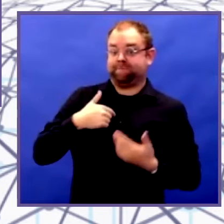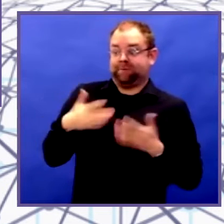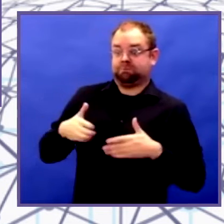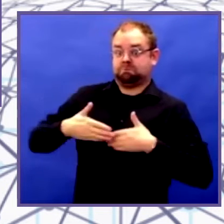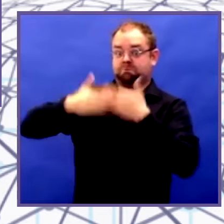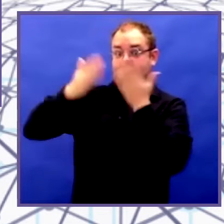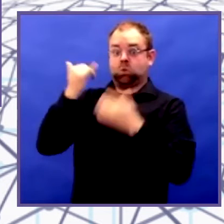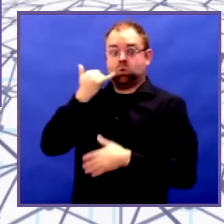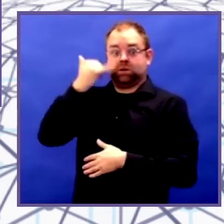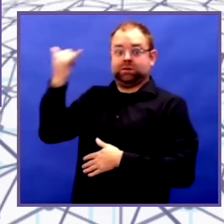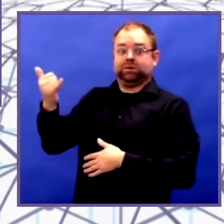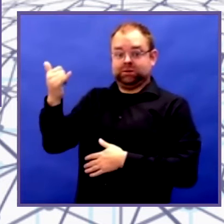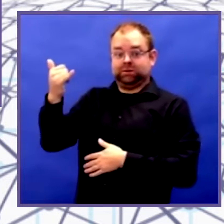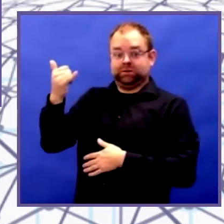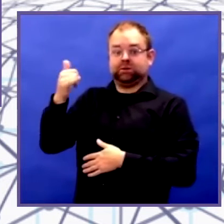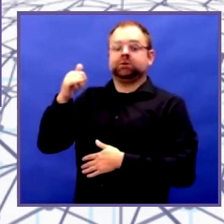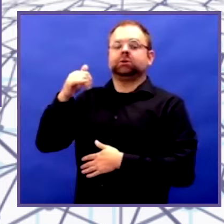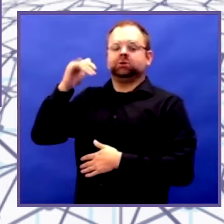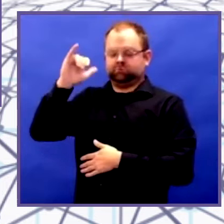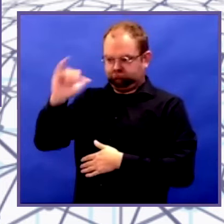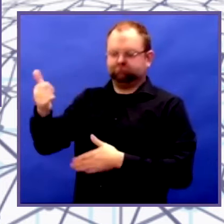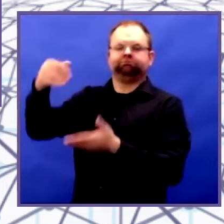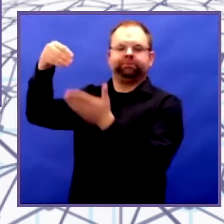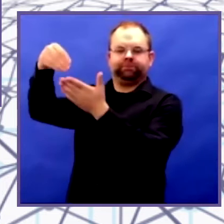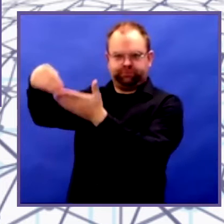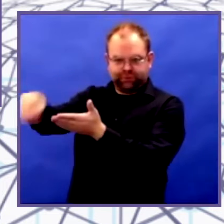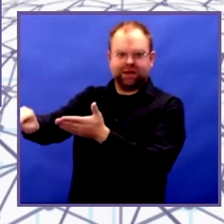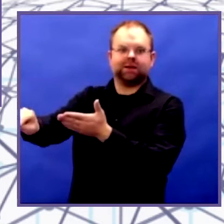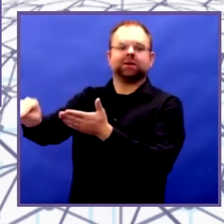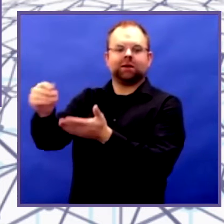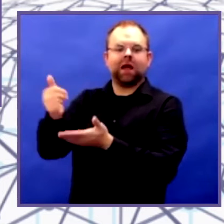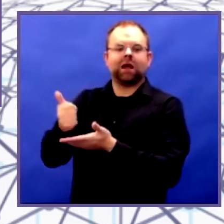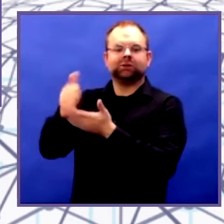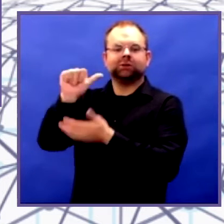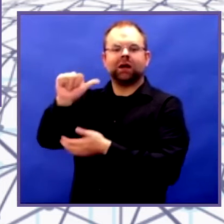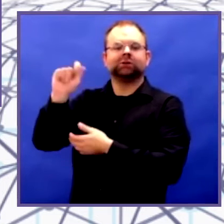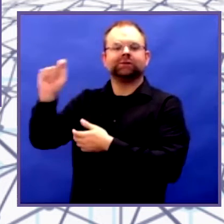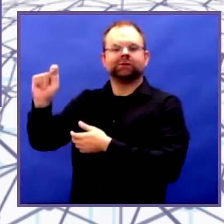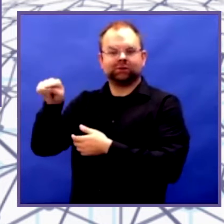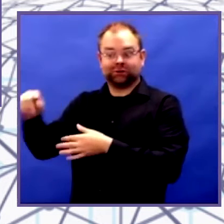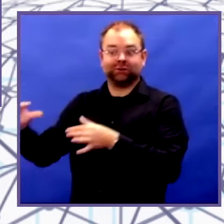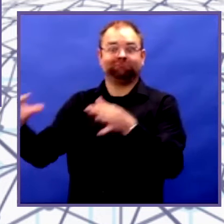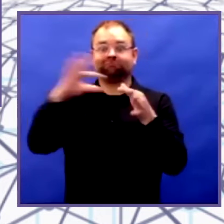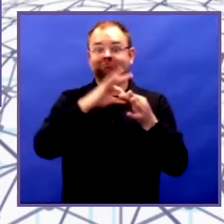are inclusive of the rehabilitation needs of those injured, including early provision